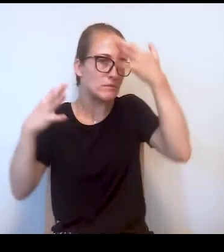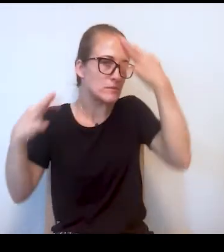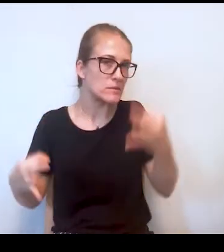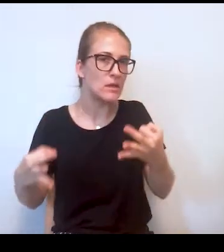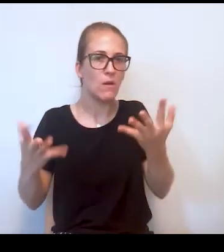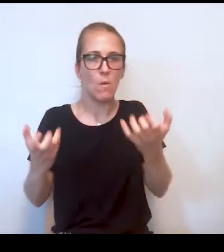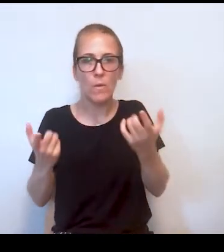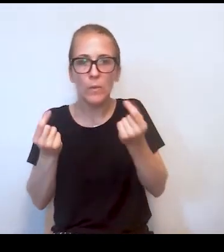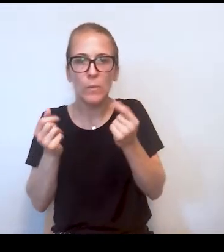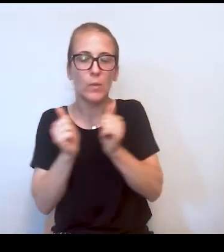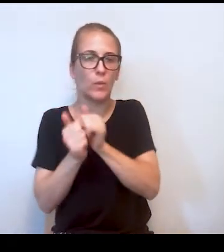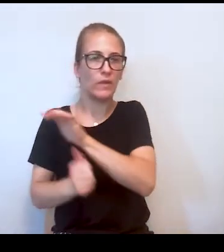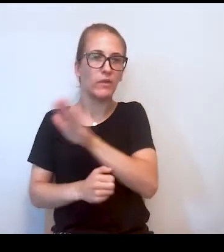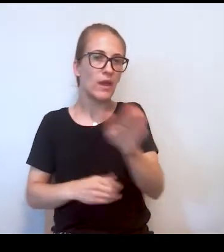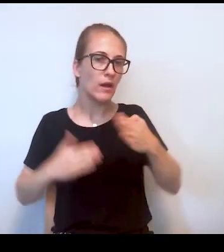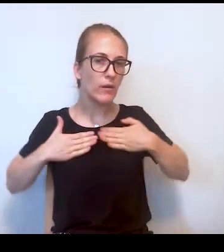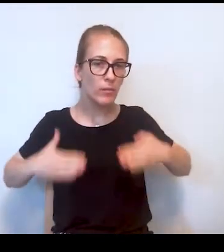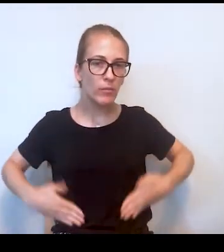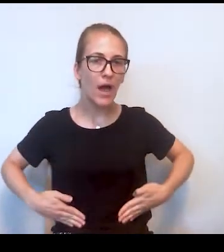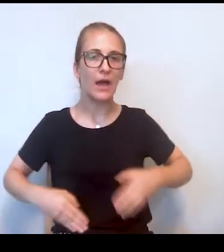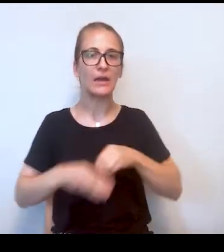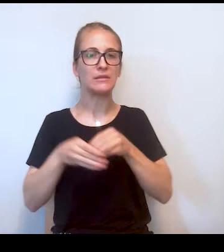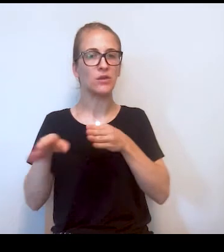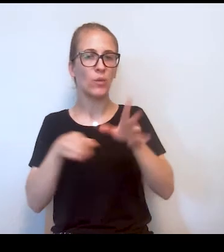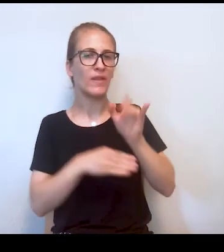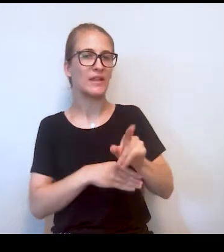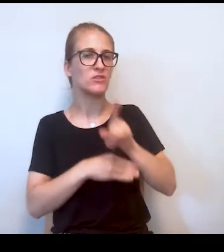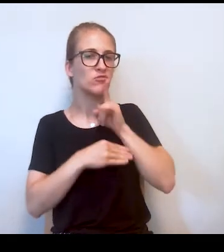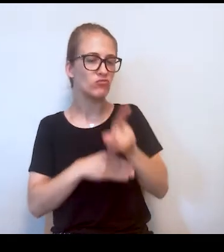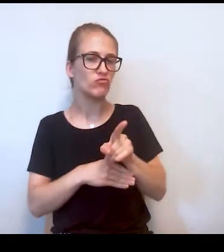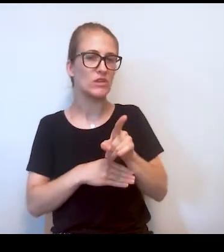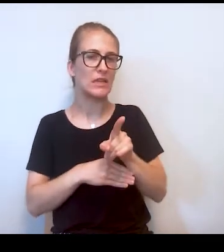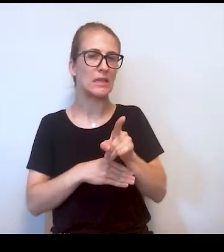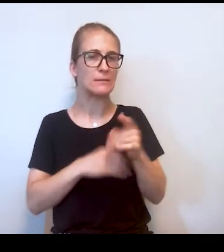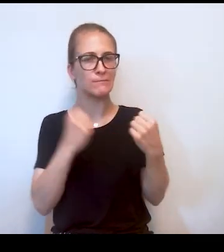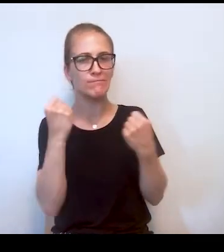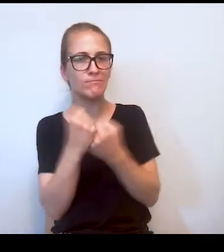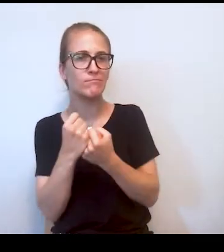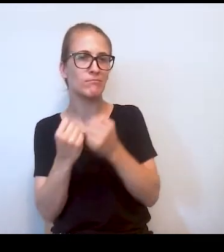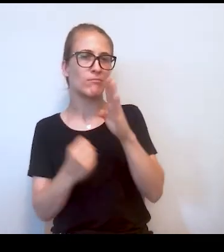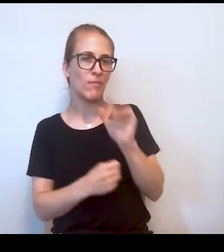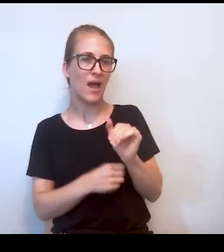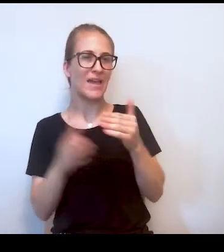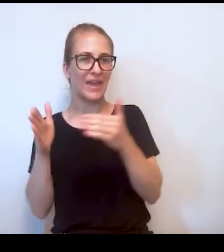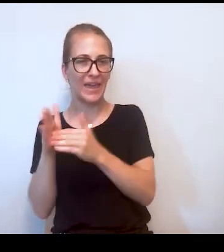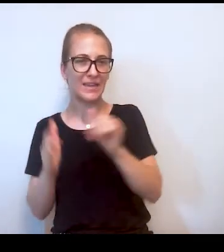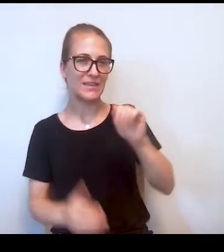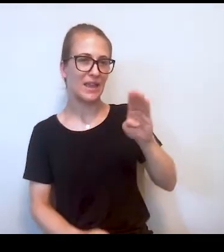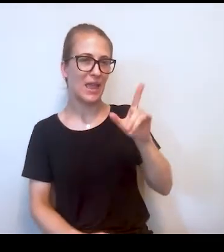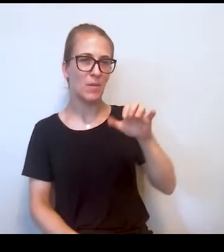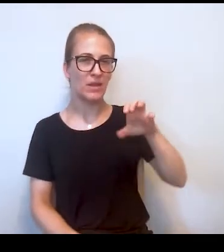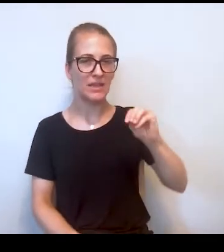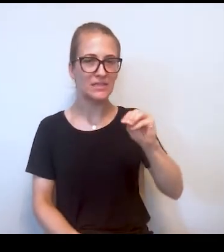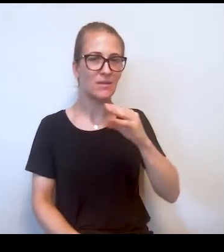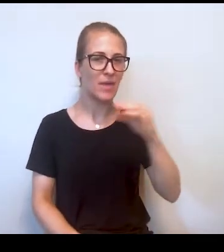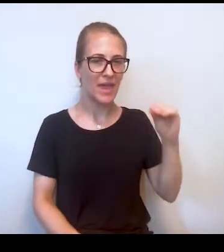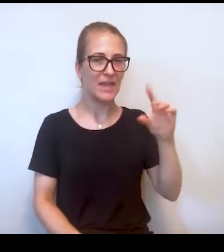by anti-ableism and disability justice specifically, which is where our learning framework comes from.